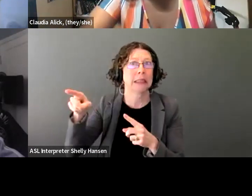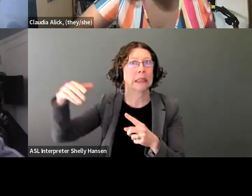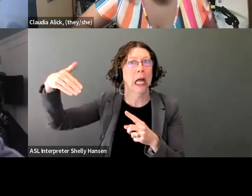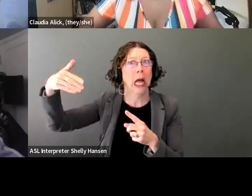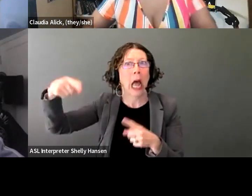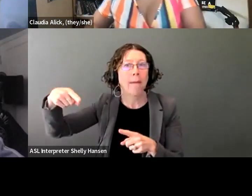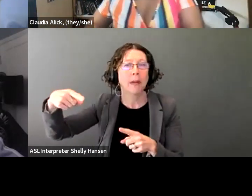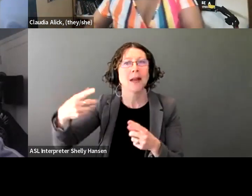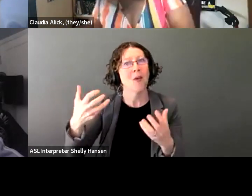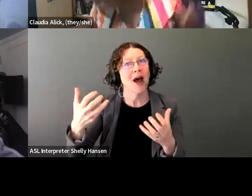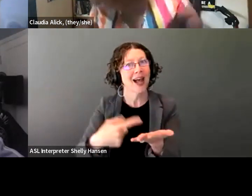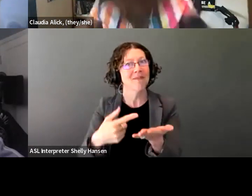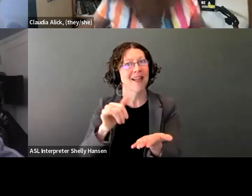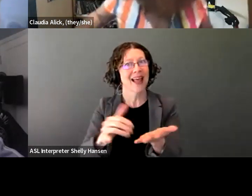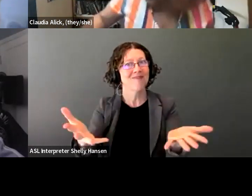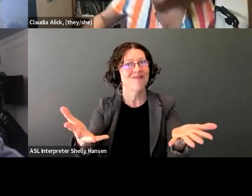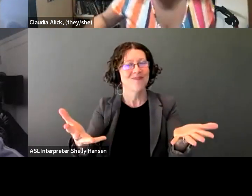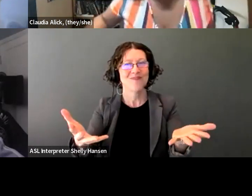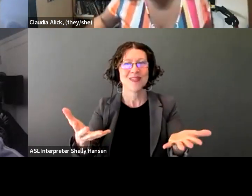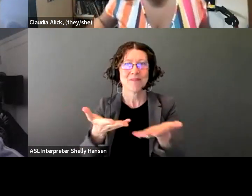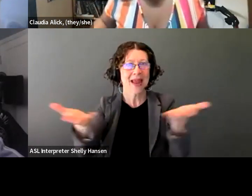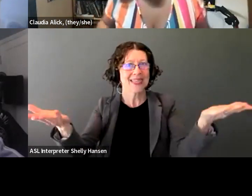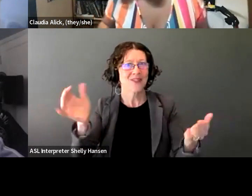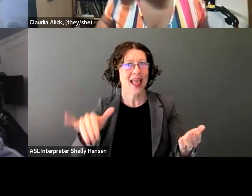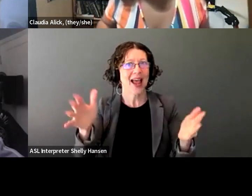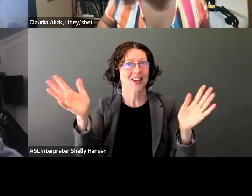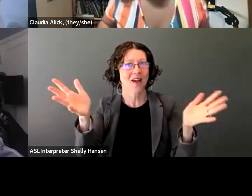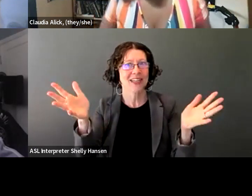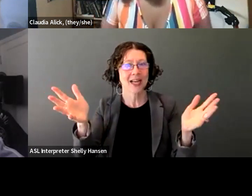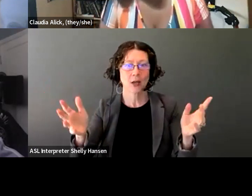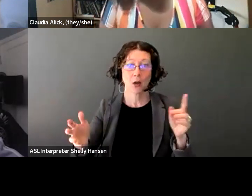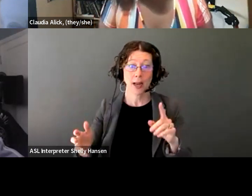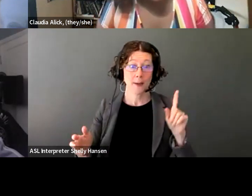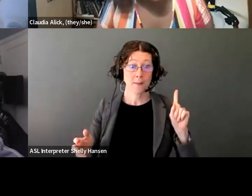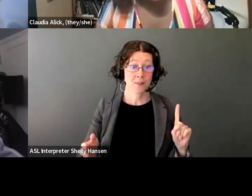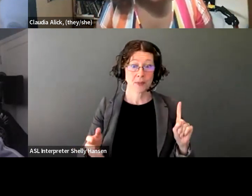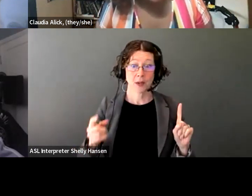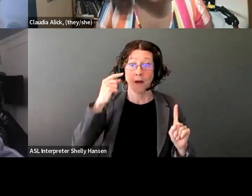For me, two pieces in terms of initial contact with an organization.